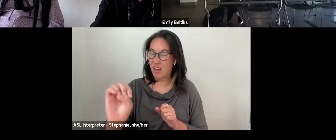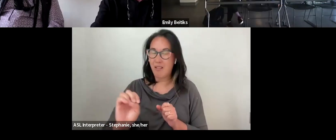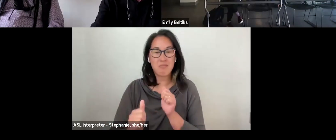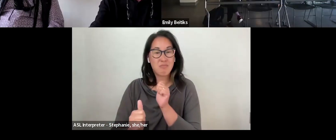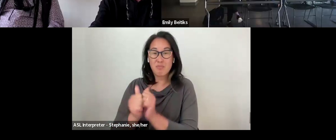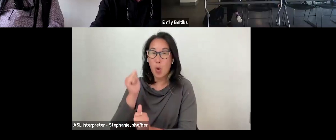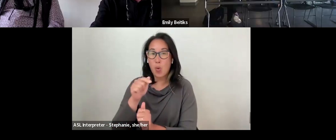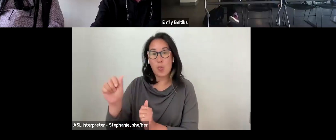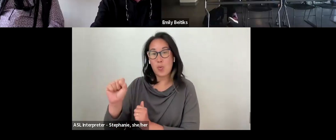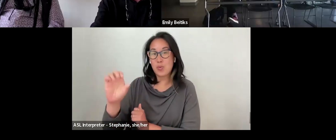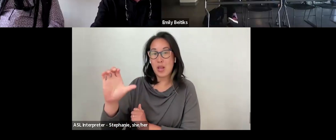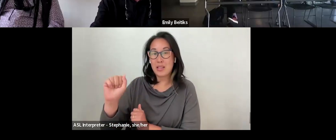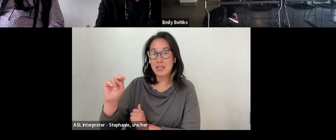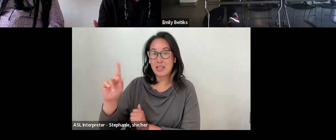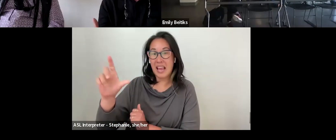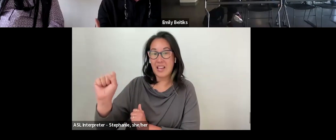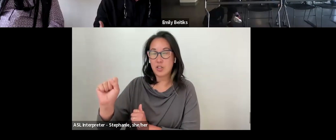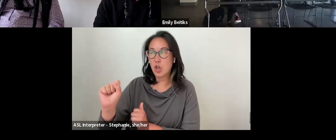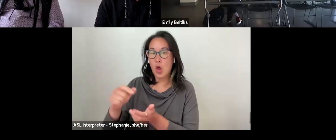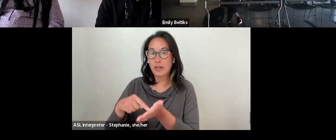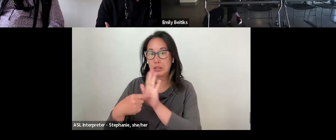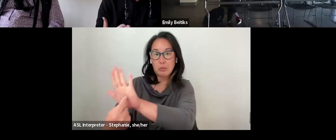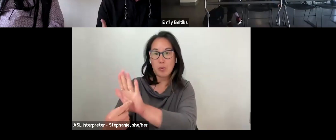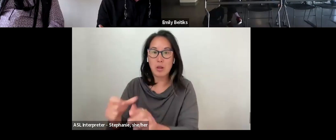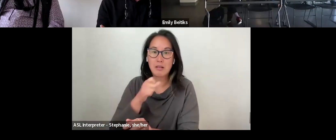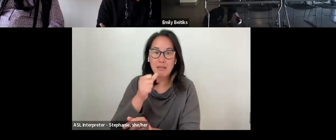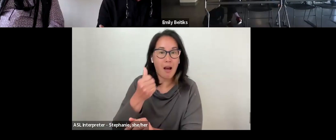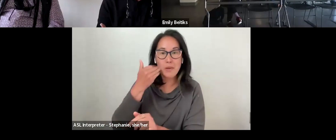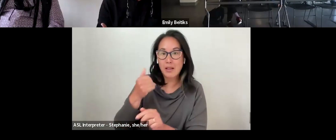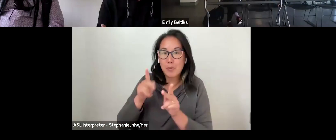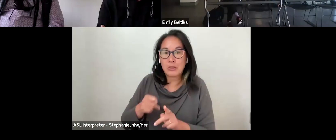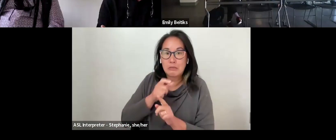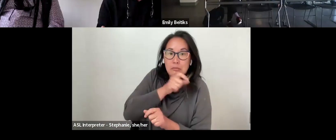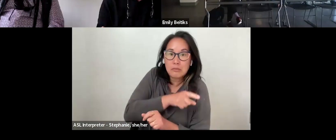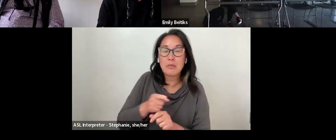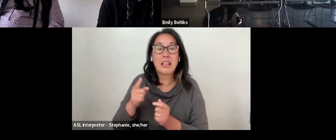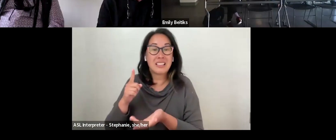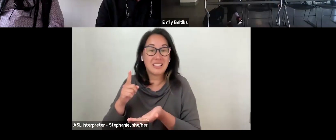Usually the way they are exposed are, one, the scandal is so bad, you know,